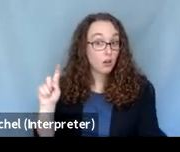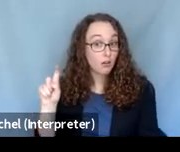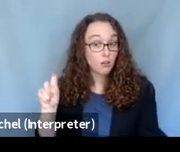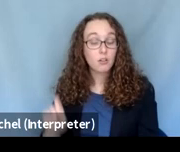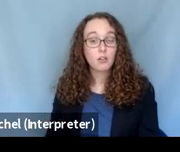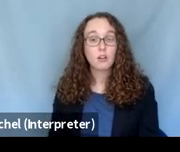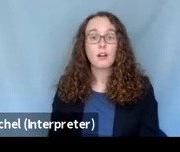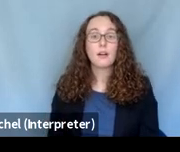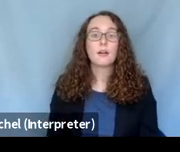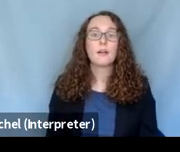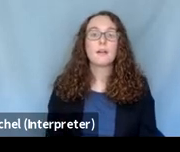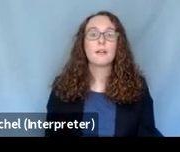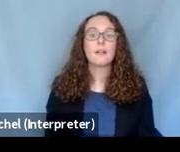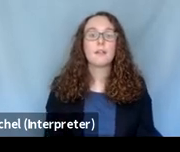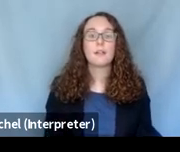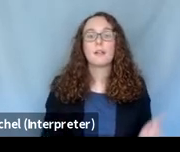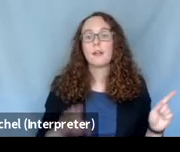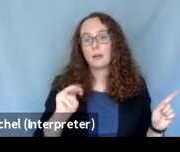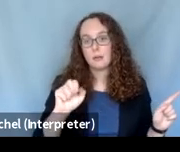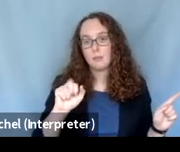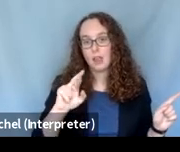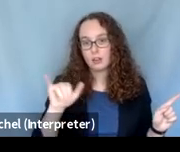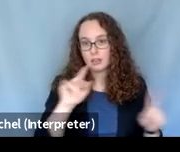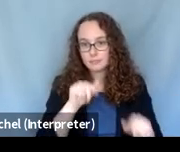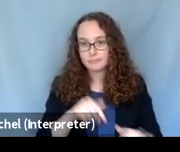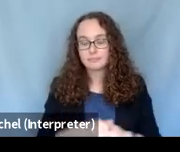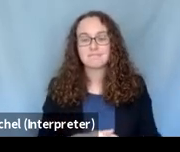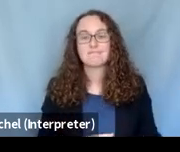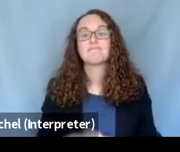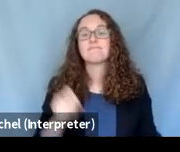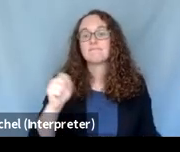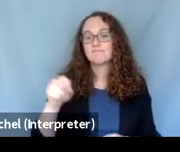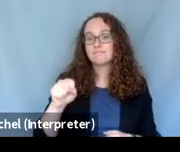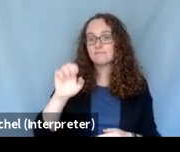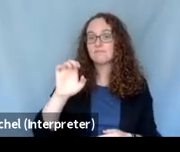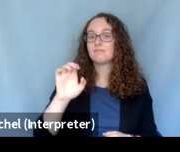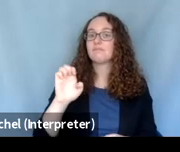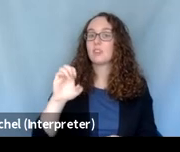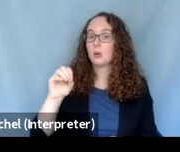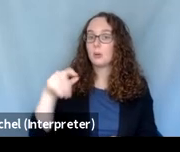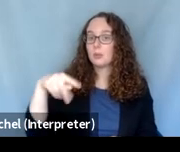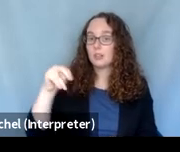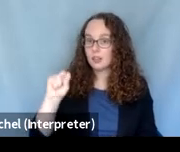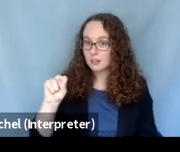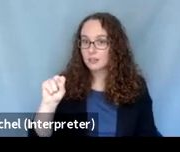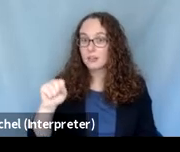Yes there are, through EOPS, go to the job speaker website